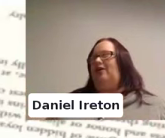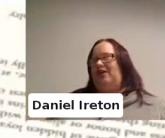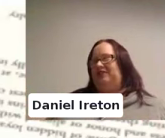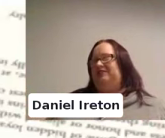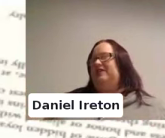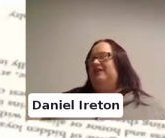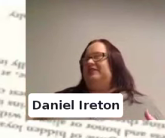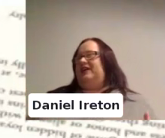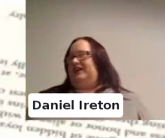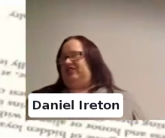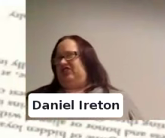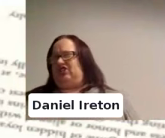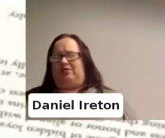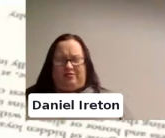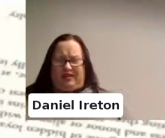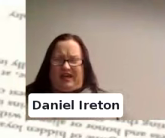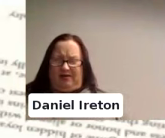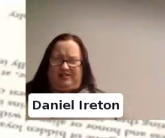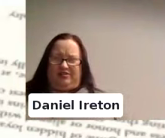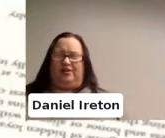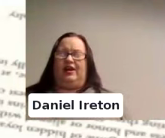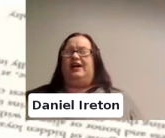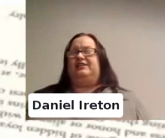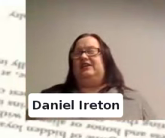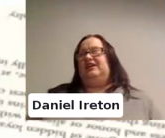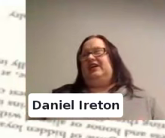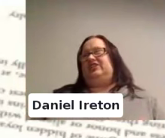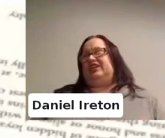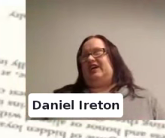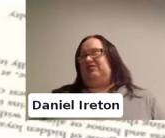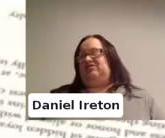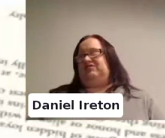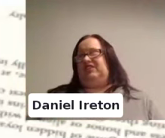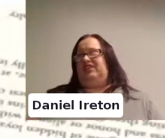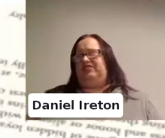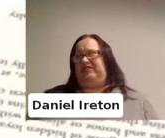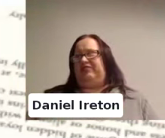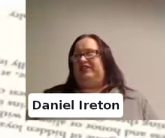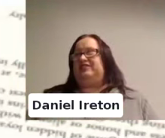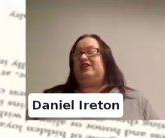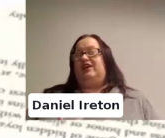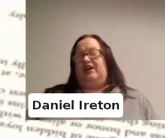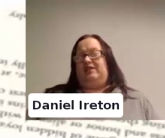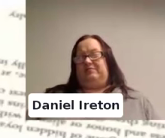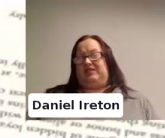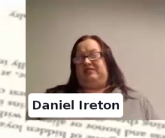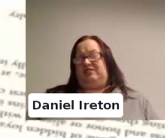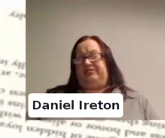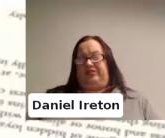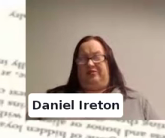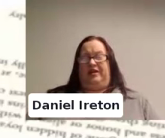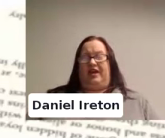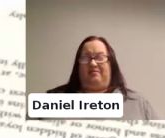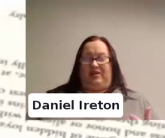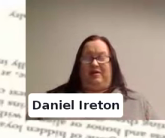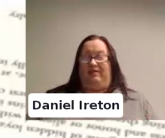I love this because this just makes the whole game experience, you know, this is our a little mystical.